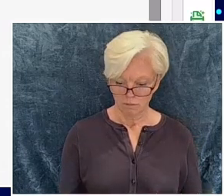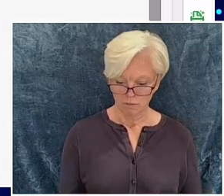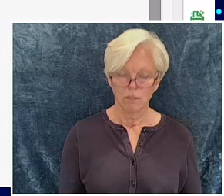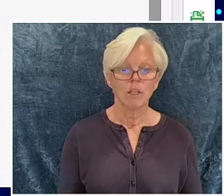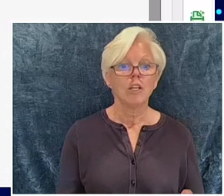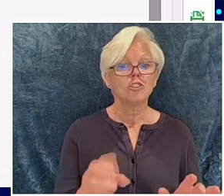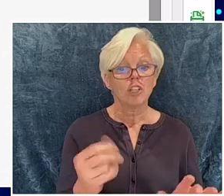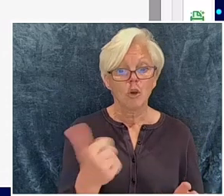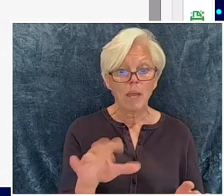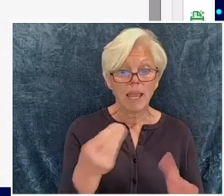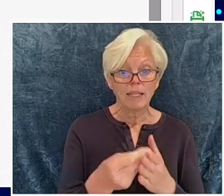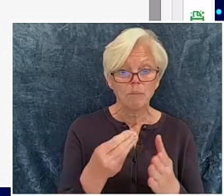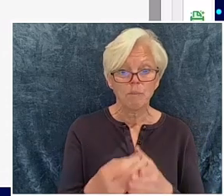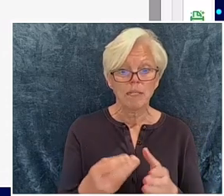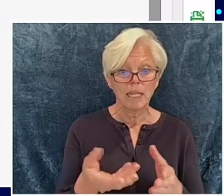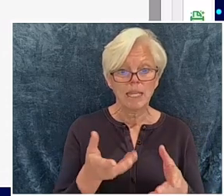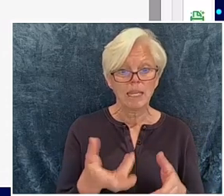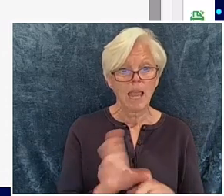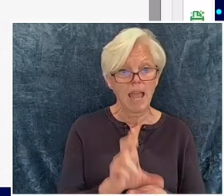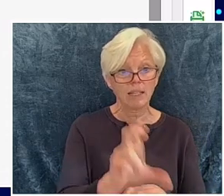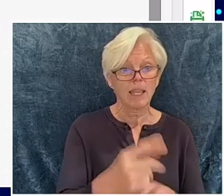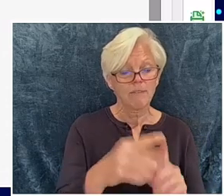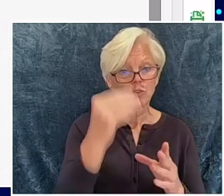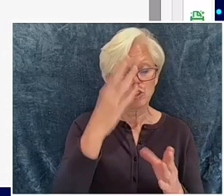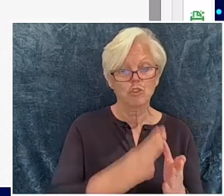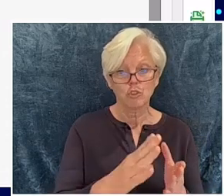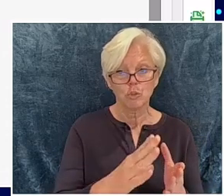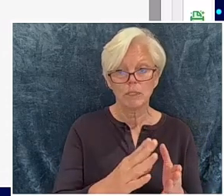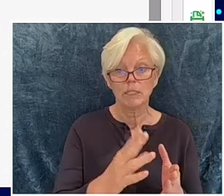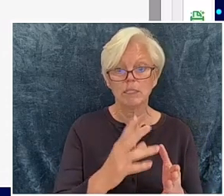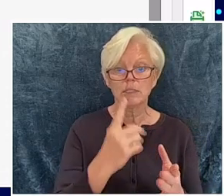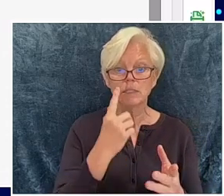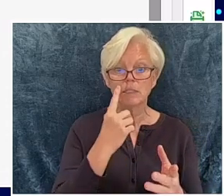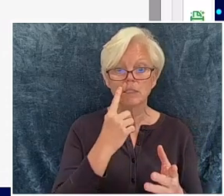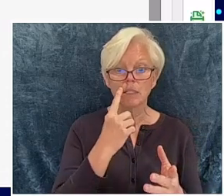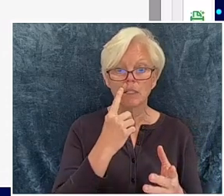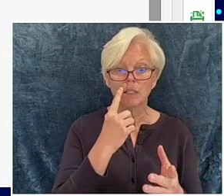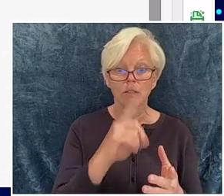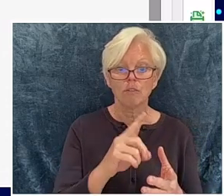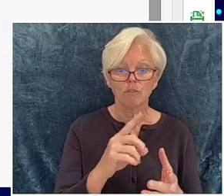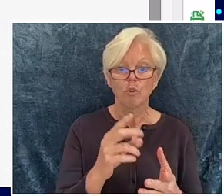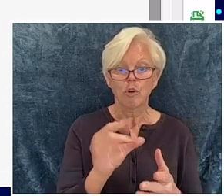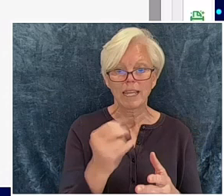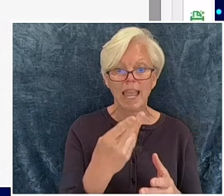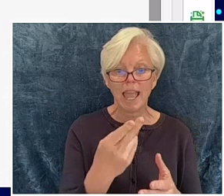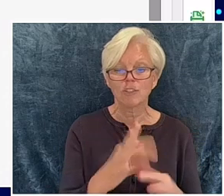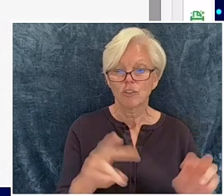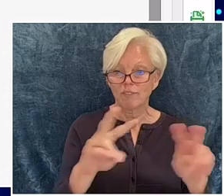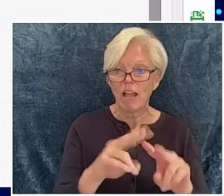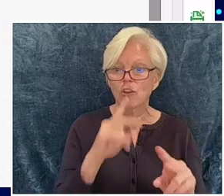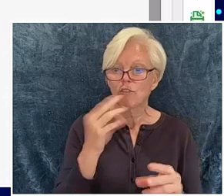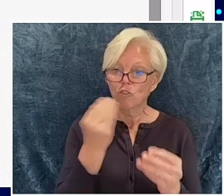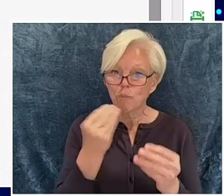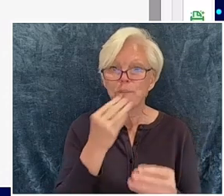recipients of Title IV program funds must be fully utilized for the benefit of